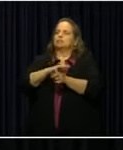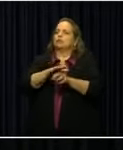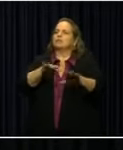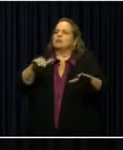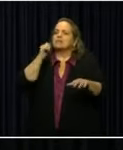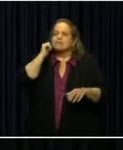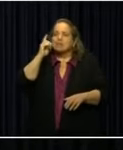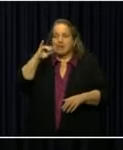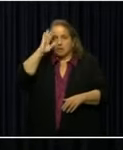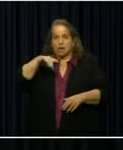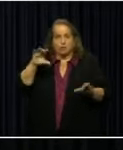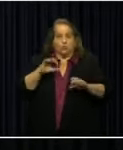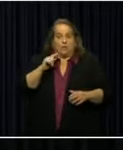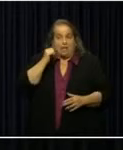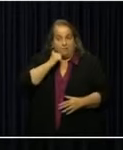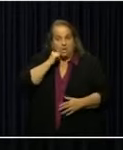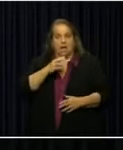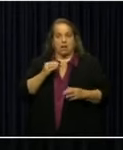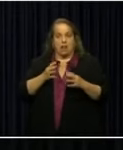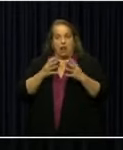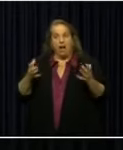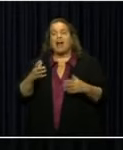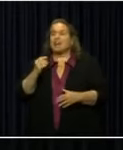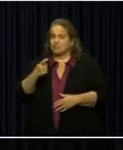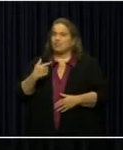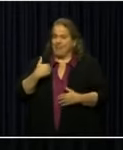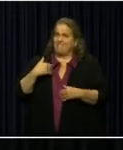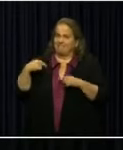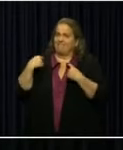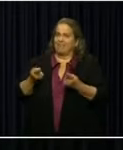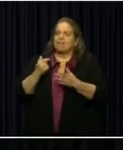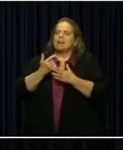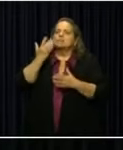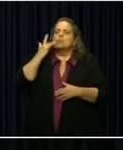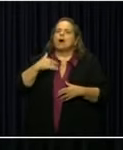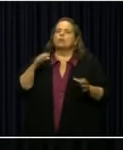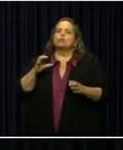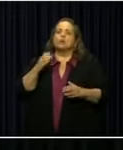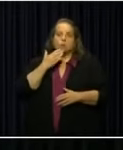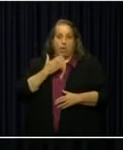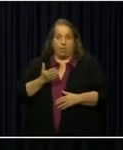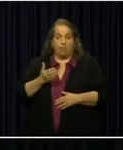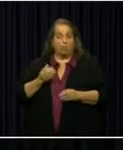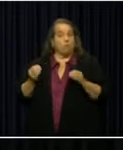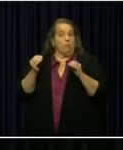STEP. IF YOU'RE NOT AT WORK, NOT GETTING ESSENTIAL SUPPLIES, IF YOU'RE NOT GETTING EXERCISE, WE